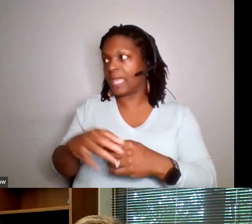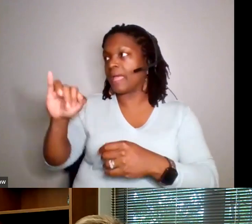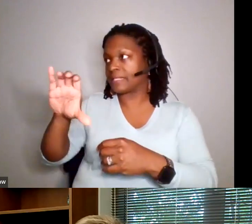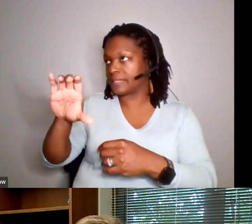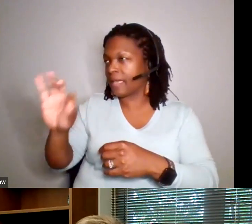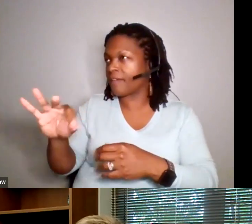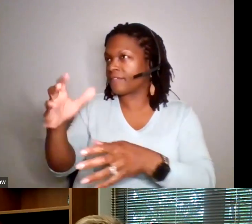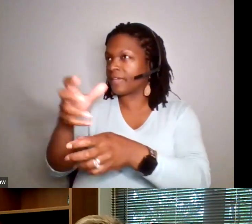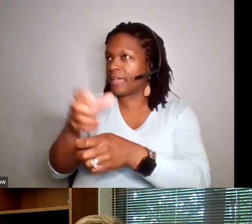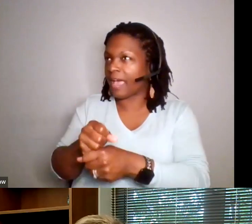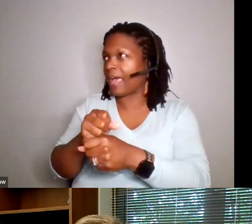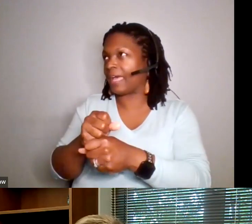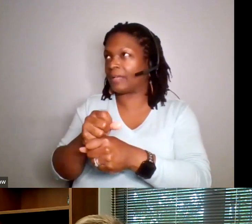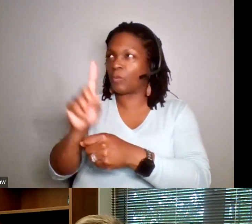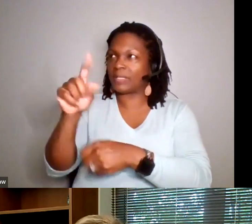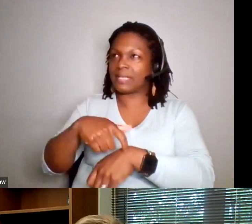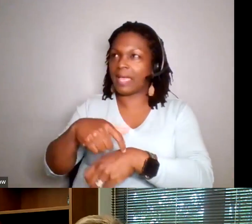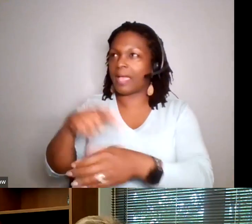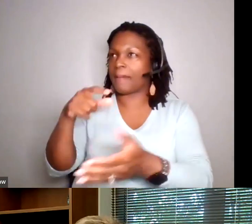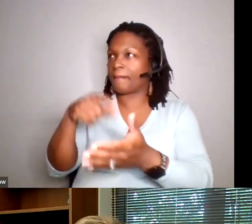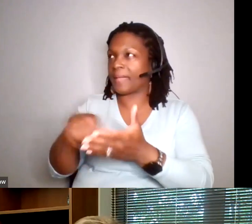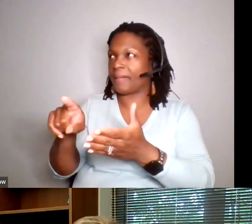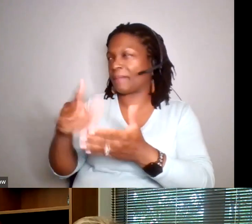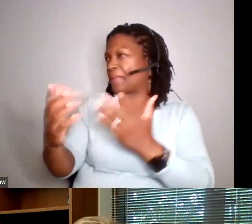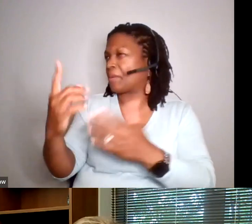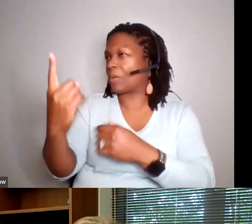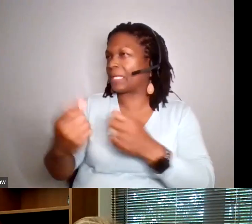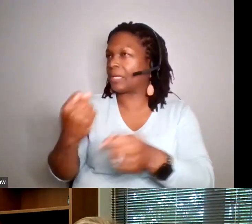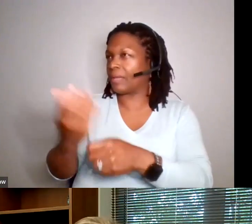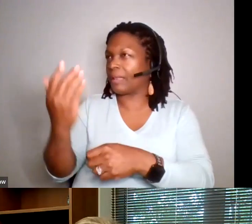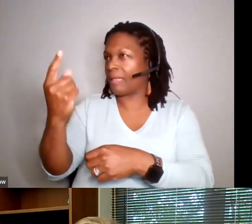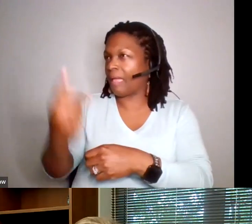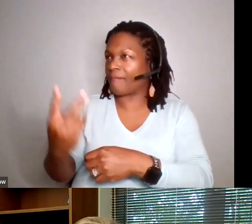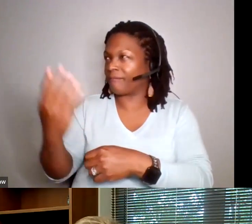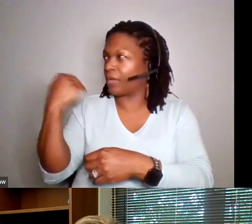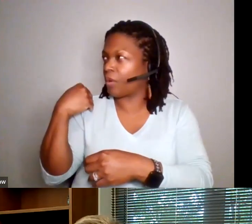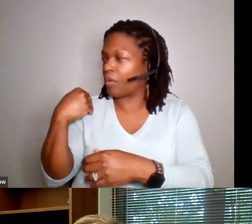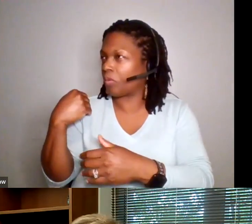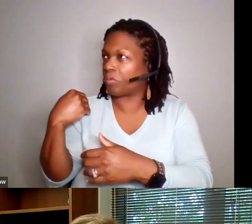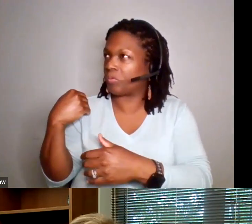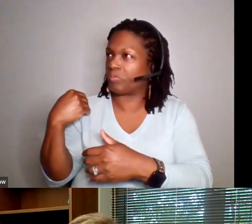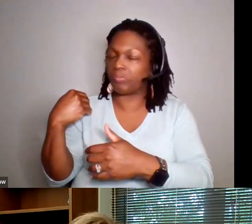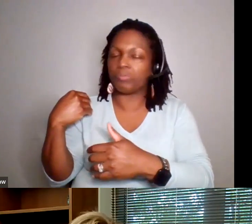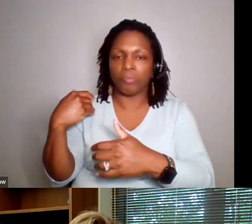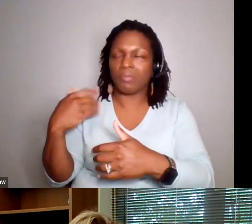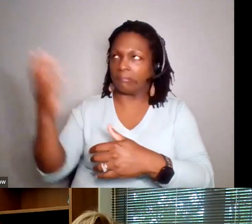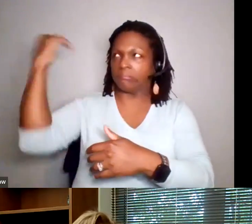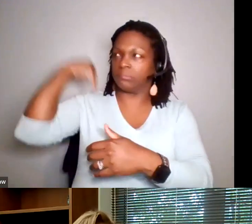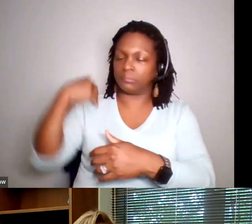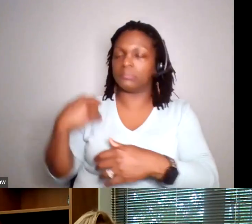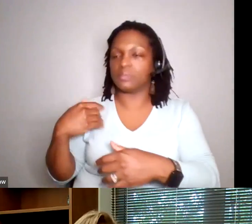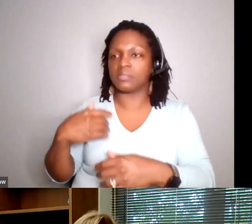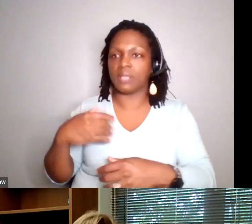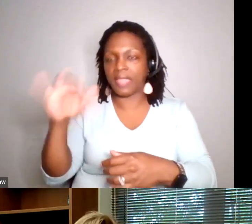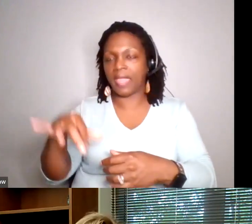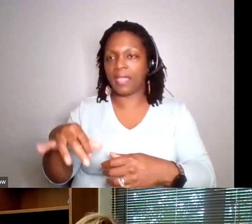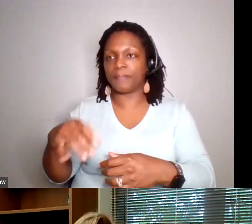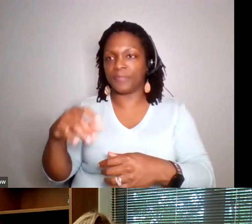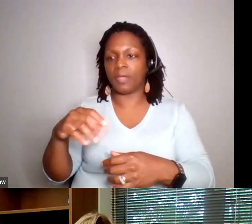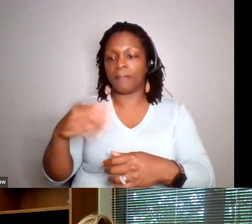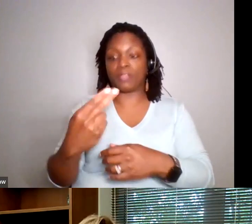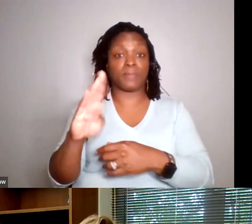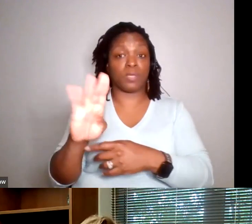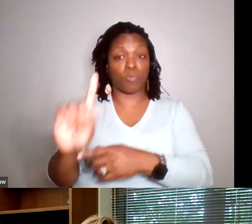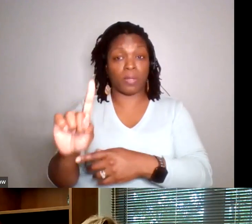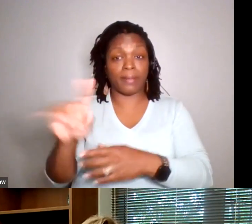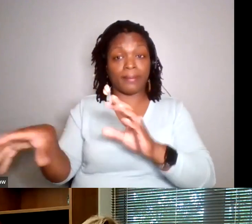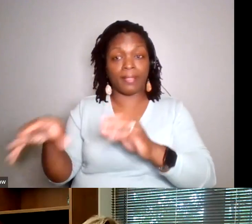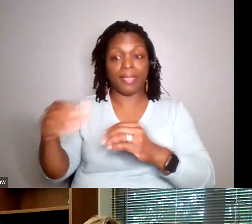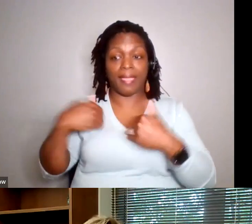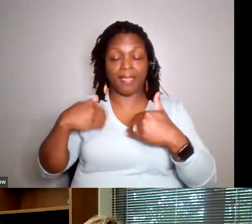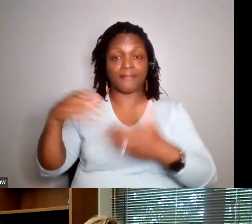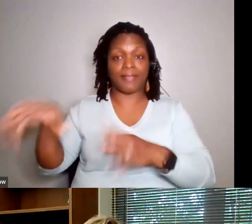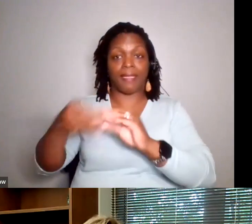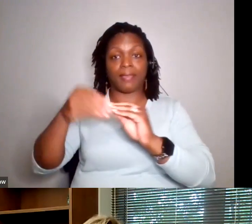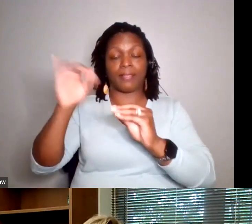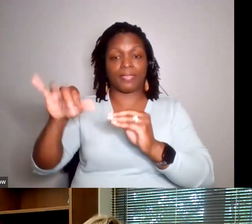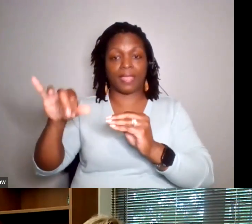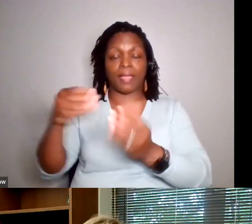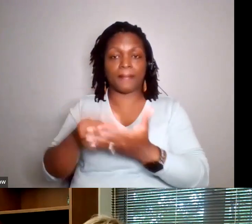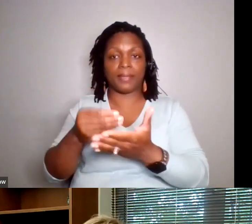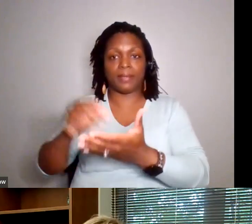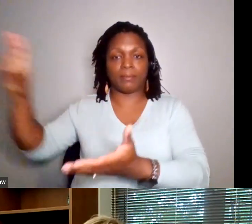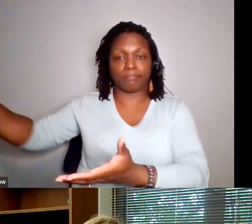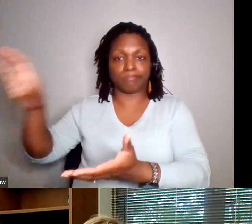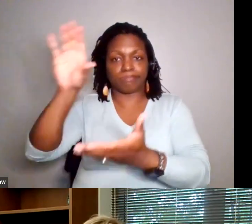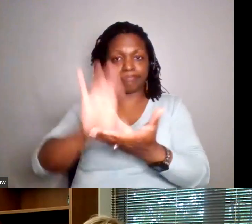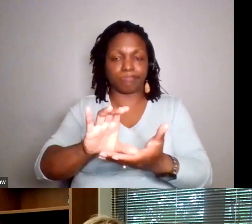Maybe a year and a half it's been a bit what happened was there was one lump, some amount that was added to House Bill, one, I believe it was around 30 million dollars.